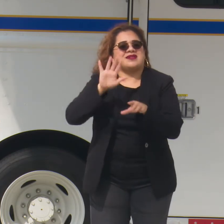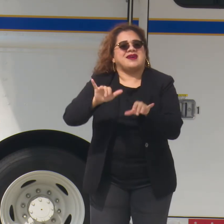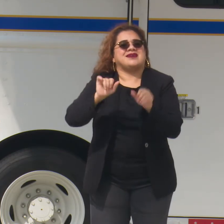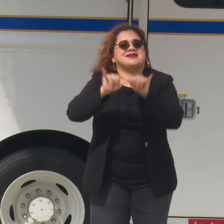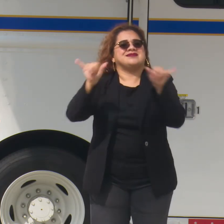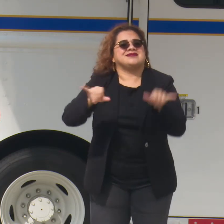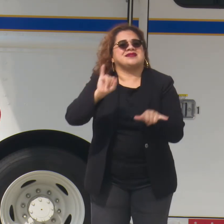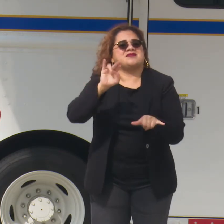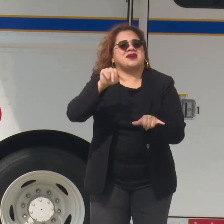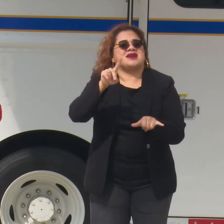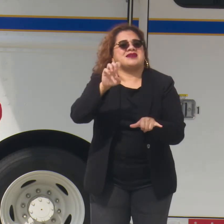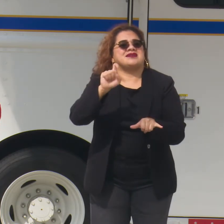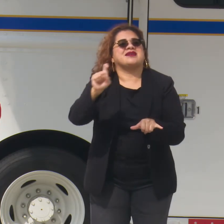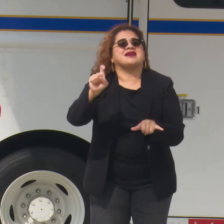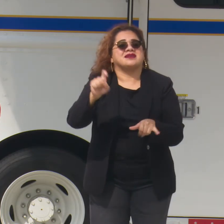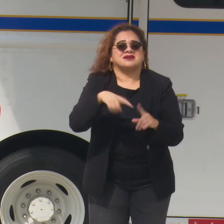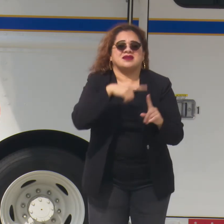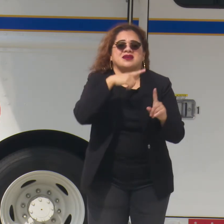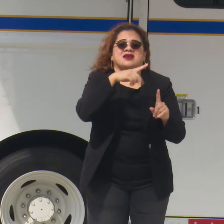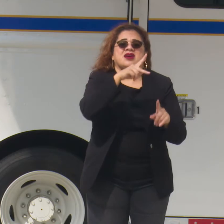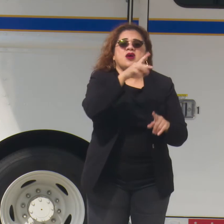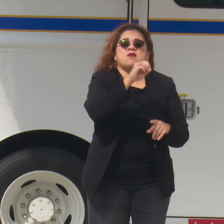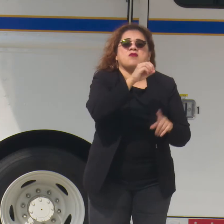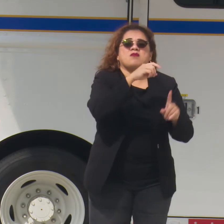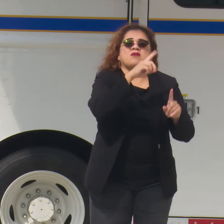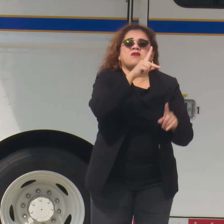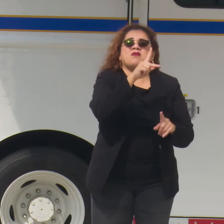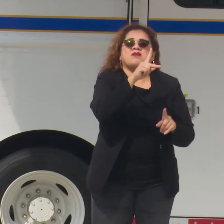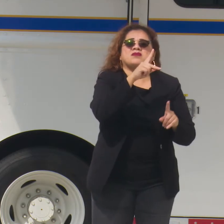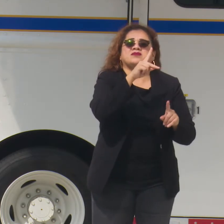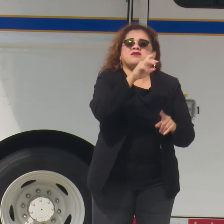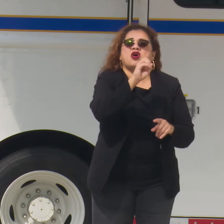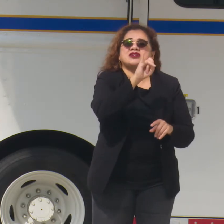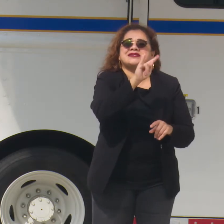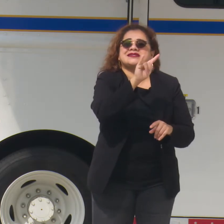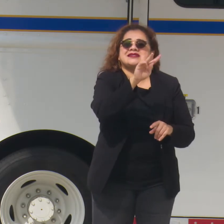The positive rate and infection among Latinos is 51.9 percent